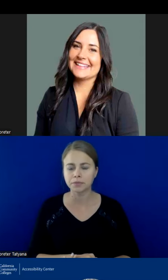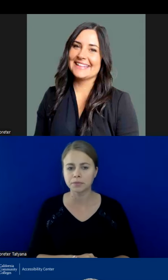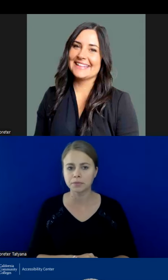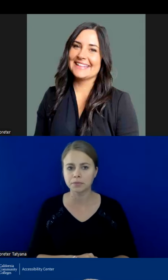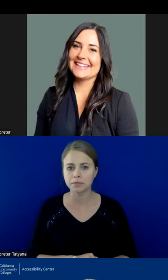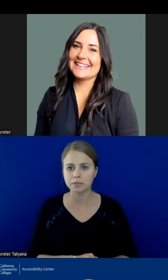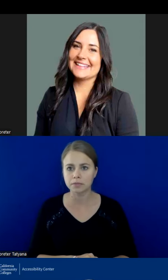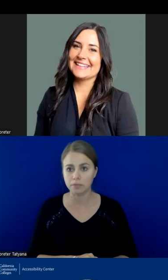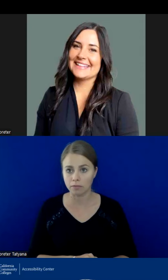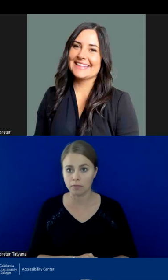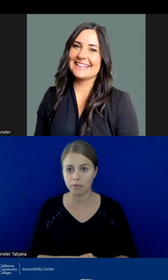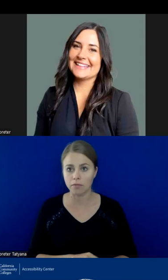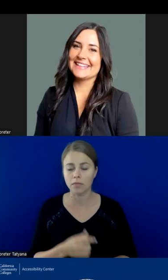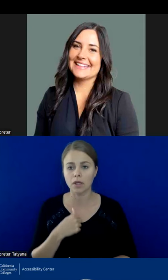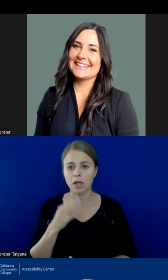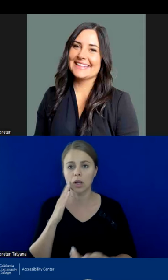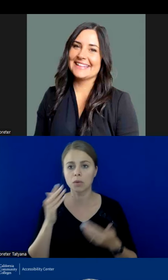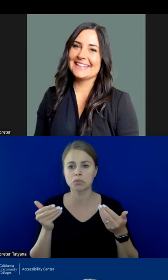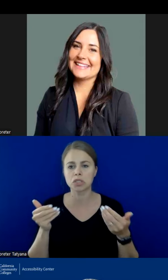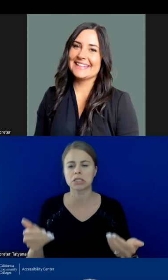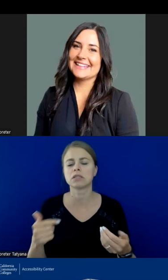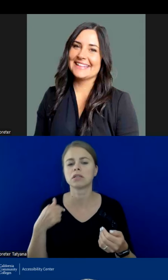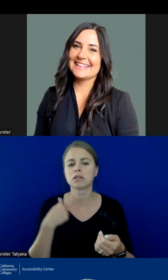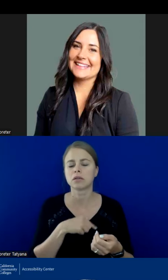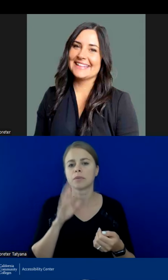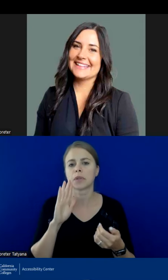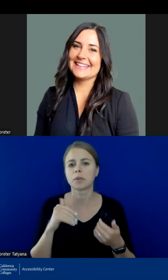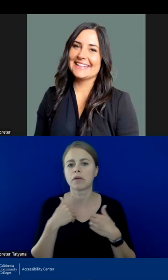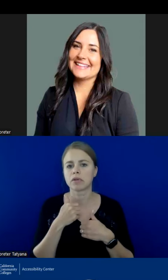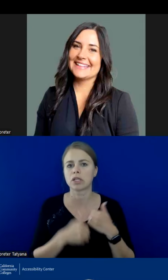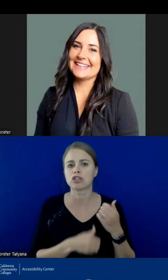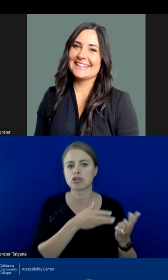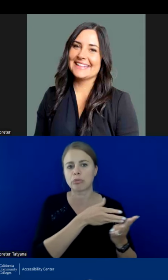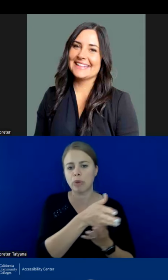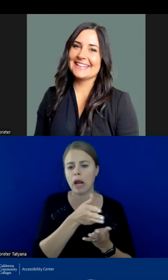and we will have each branch review it in details.